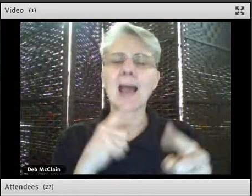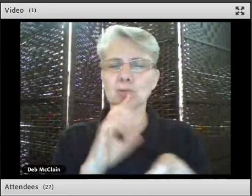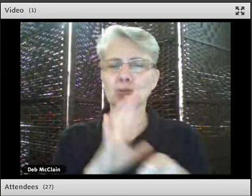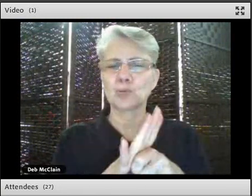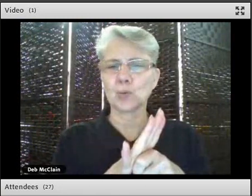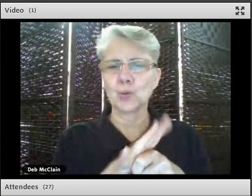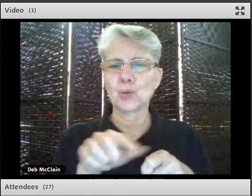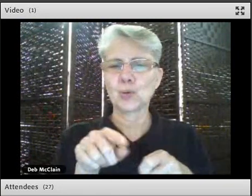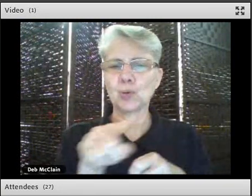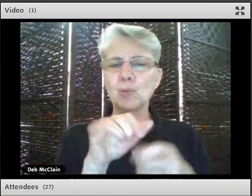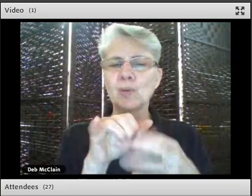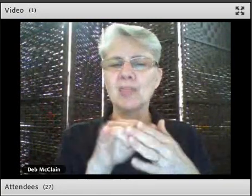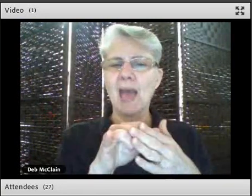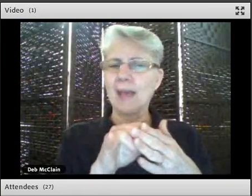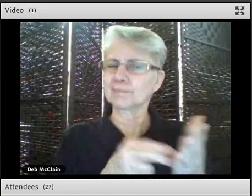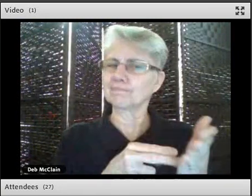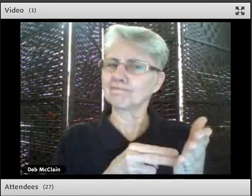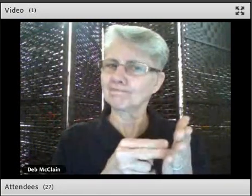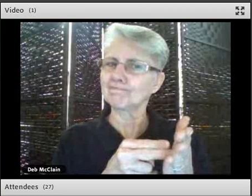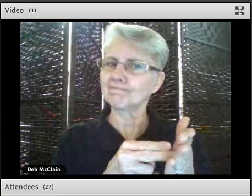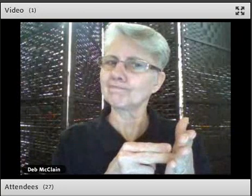or anything like that. It's perfectly OK.